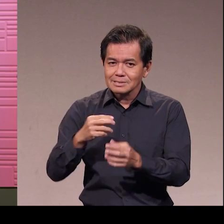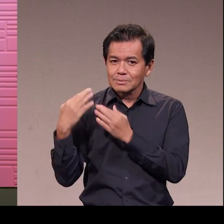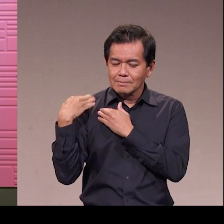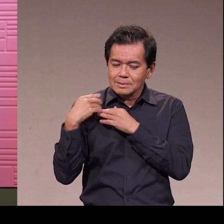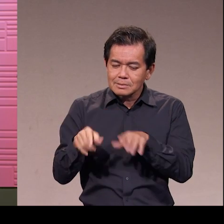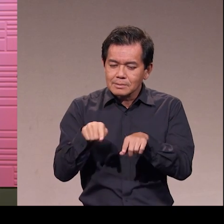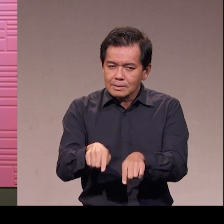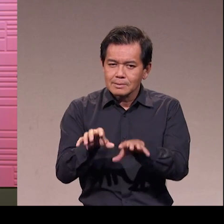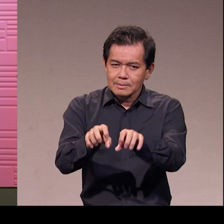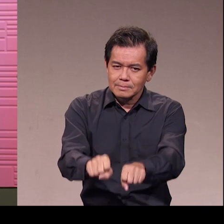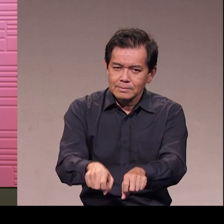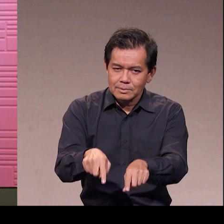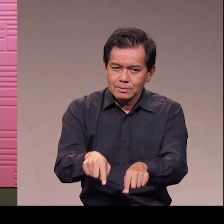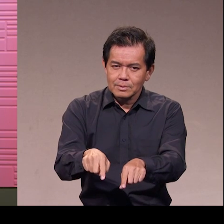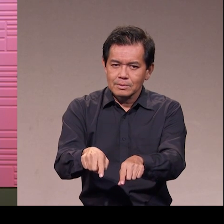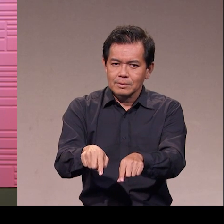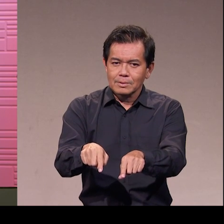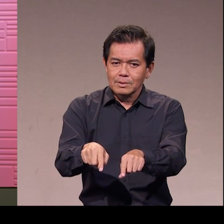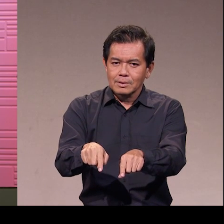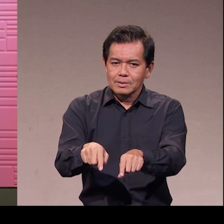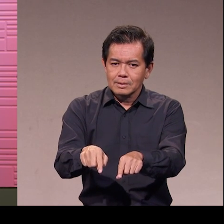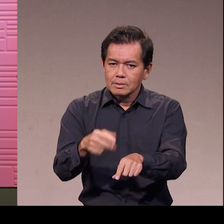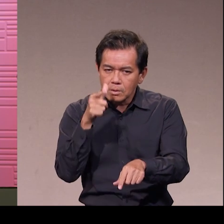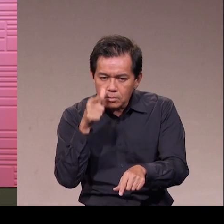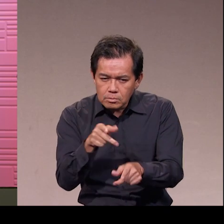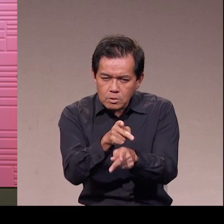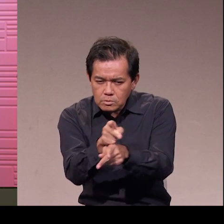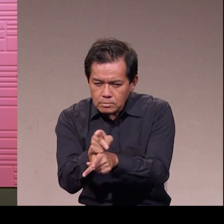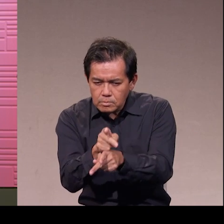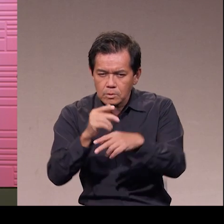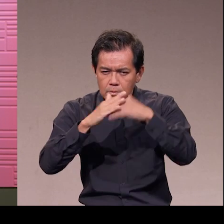built schools, and set up clan associations to look after their fellow men in need.